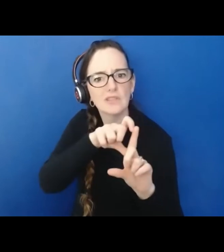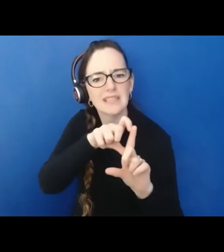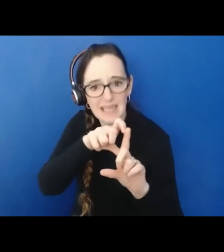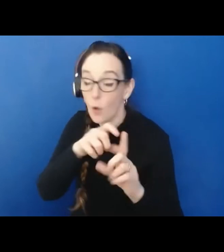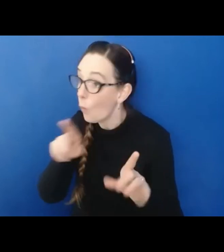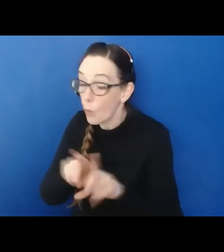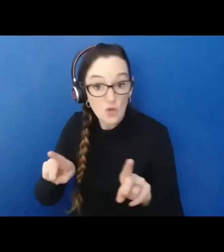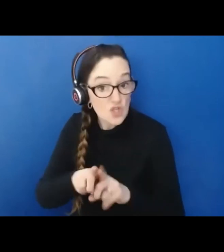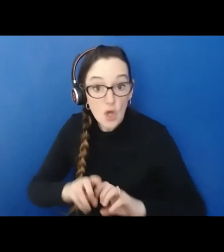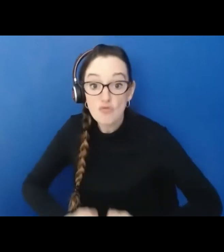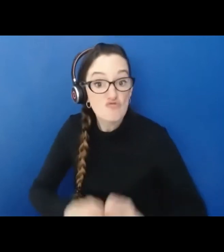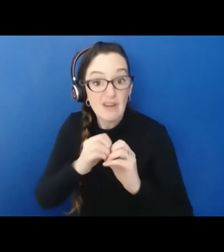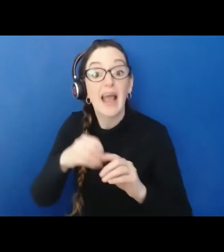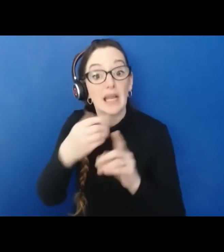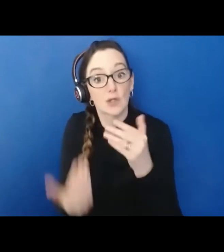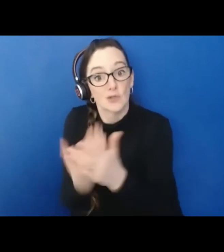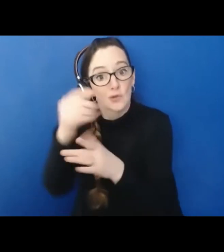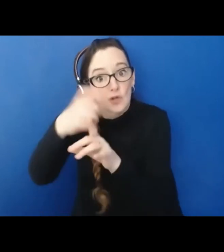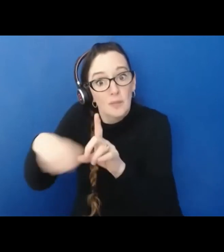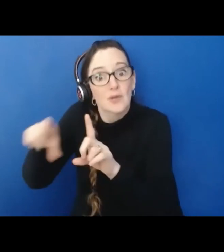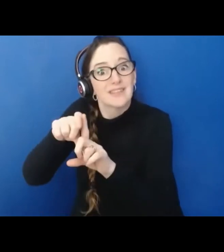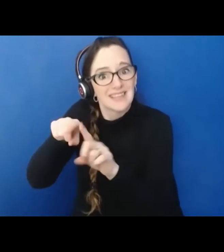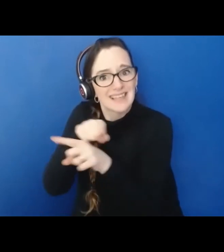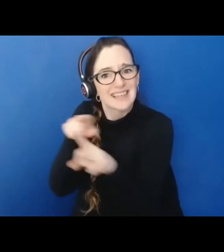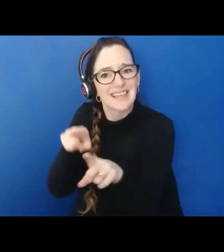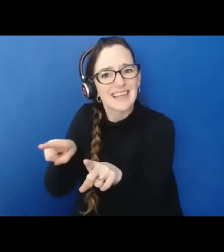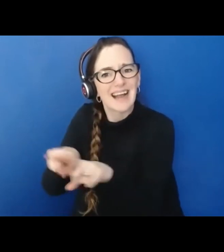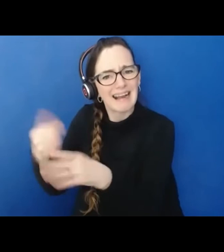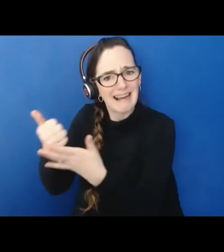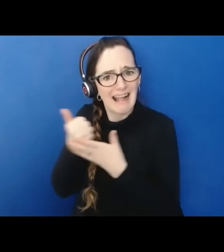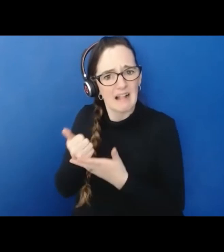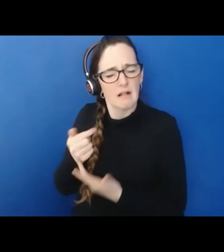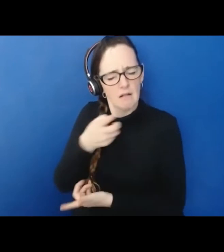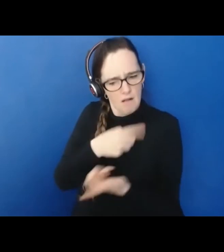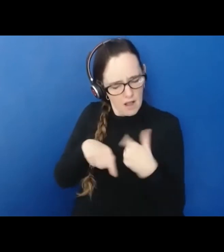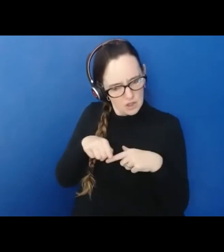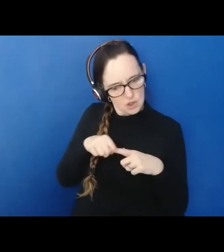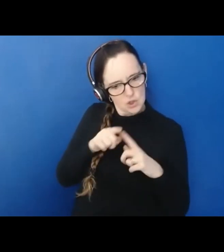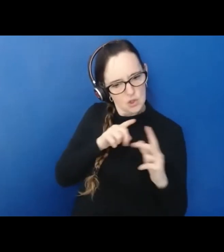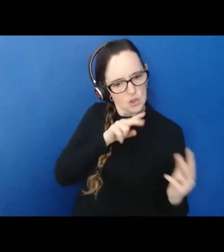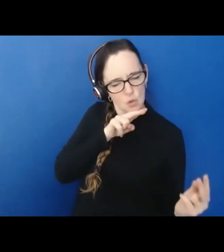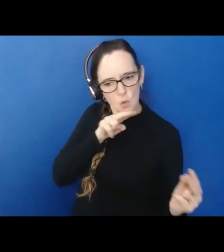and they help us to relate or sense realities throughout the globe.